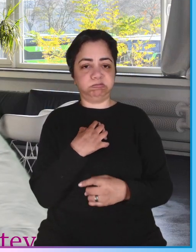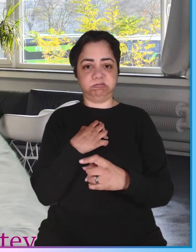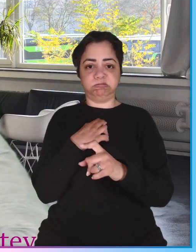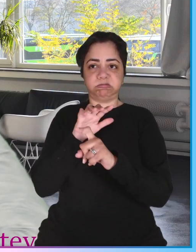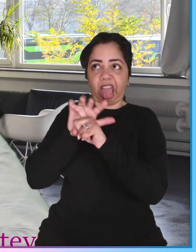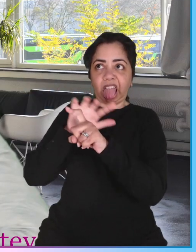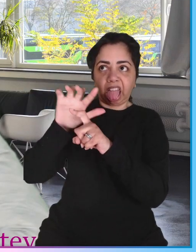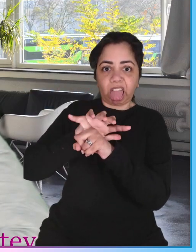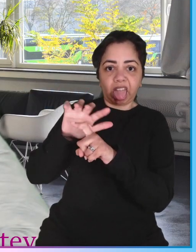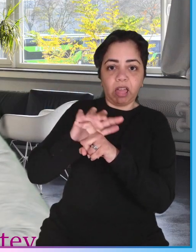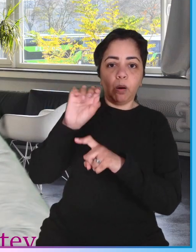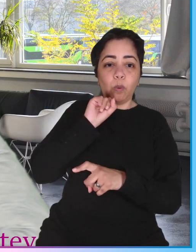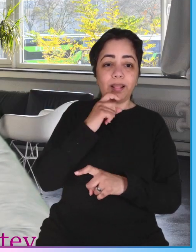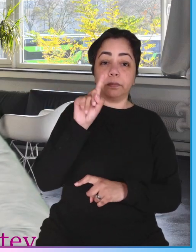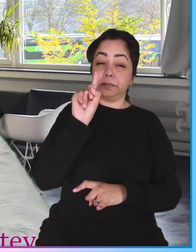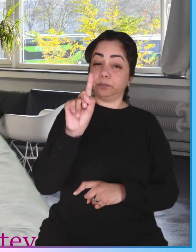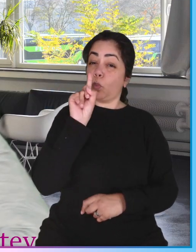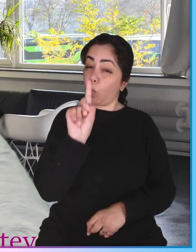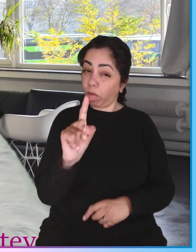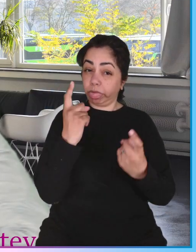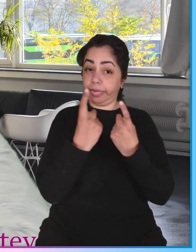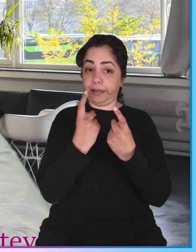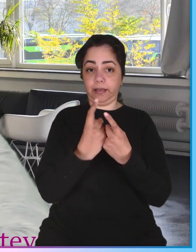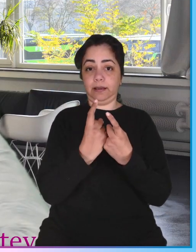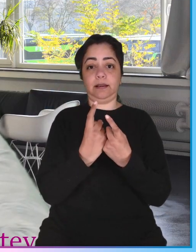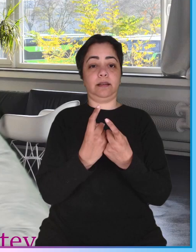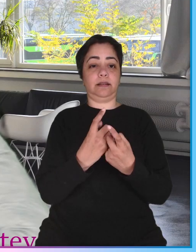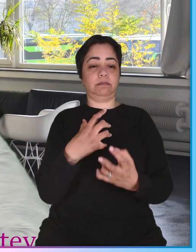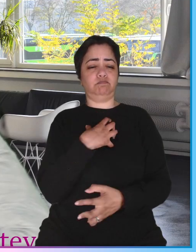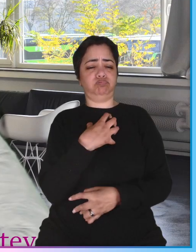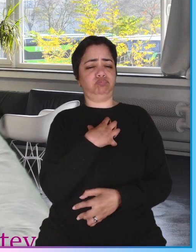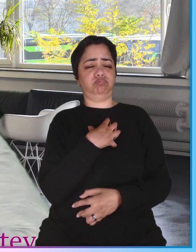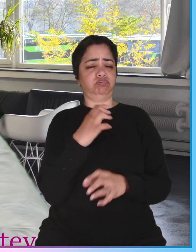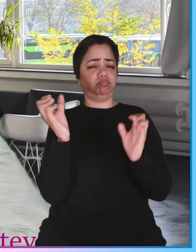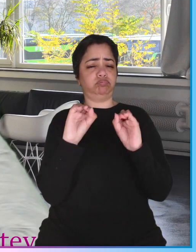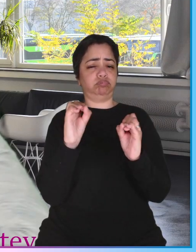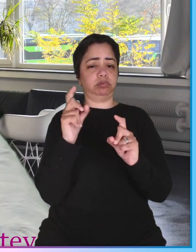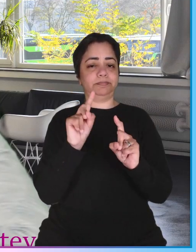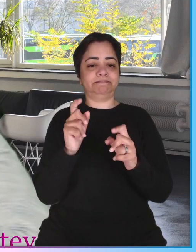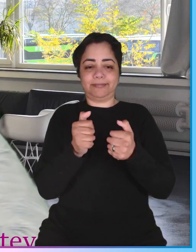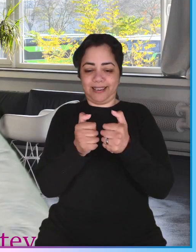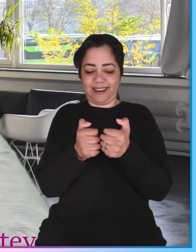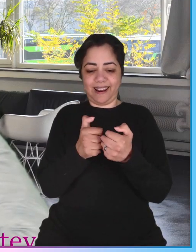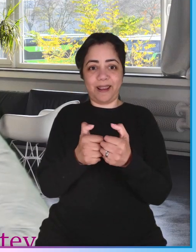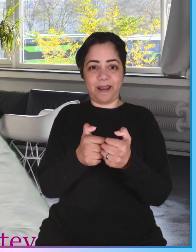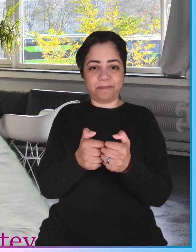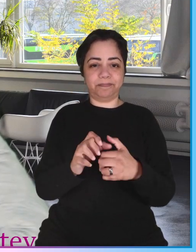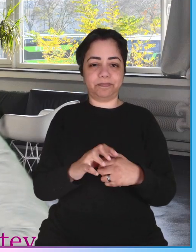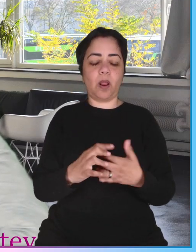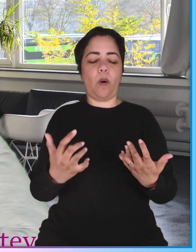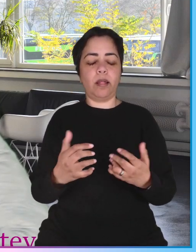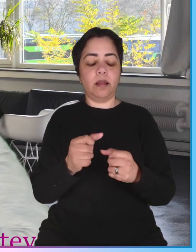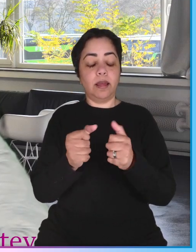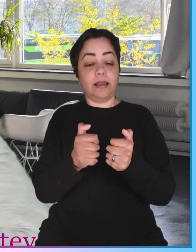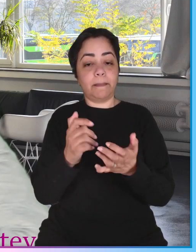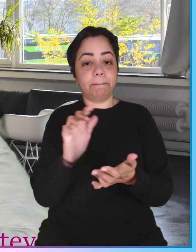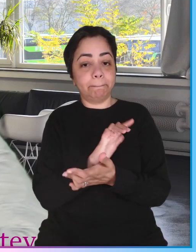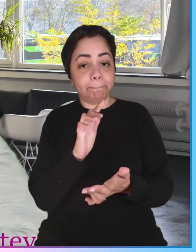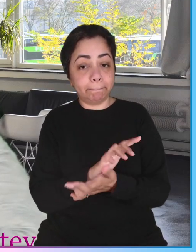but one thing I was not scared of was playing video games. Well, I enjoyed playing games, but I always did them alone